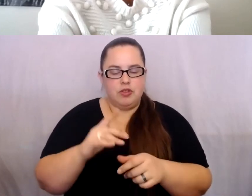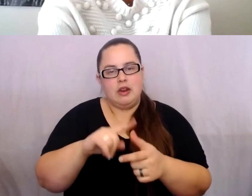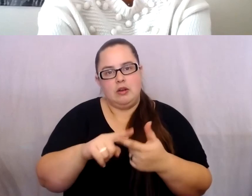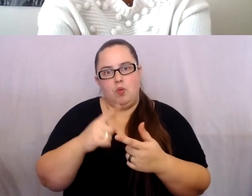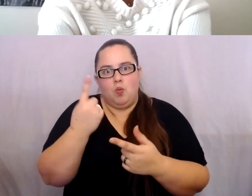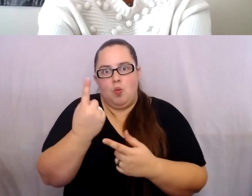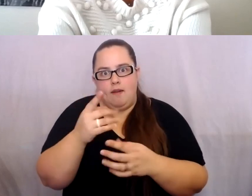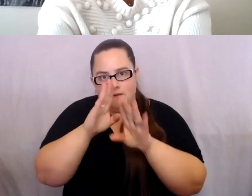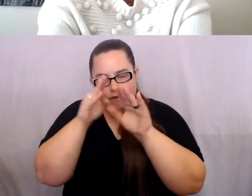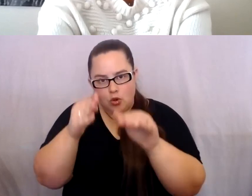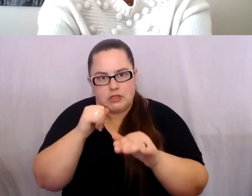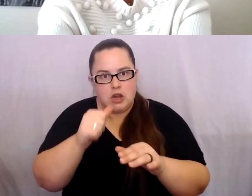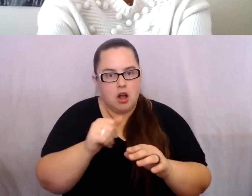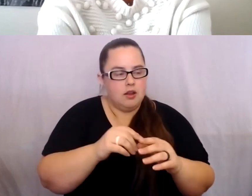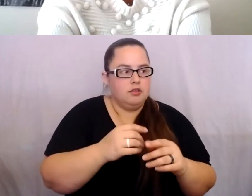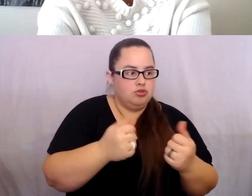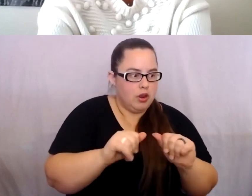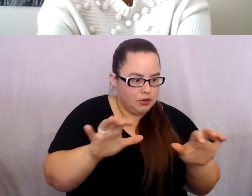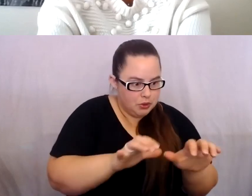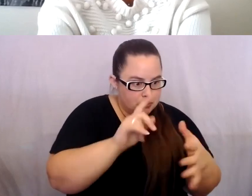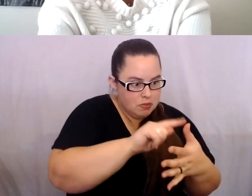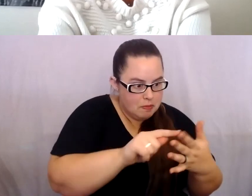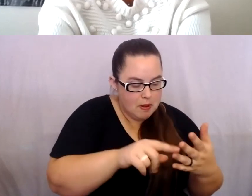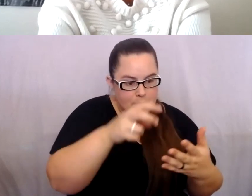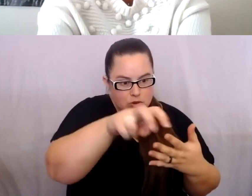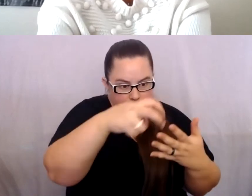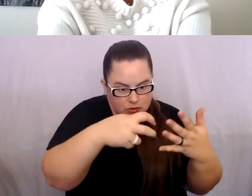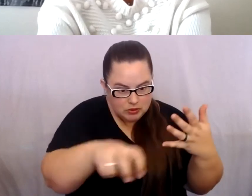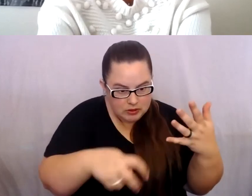Back and forth between. Presenting themselves. In a myriad of different environments, and it's.